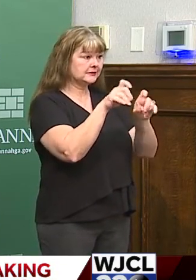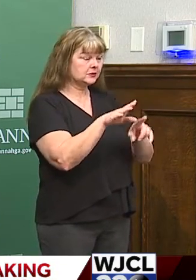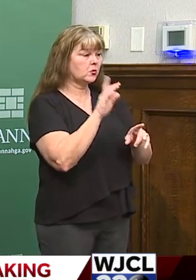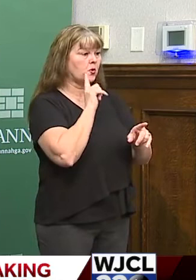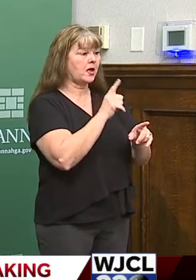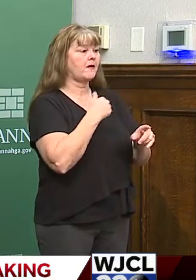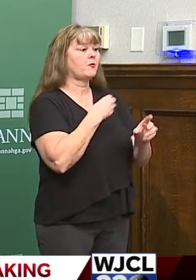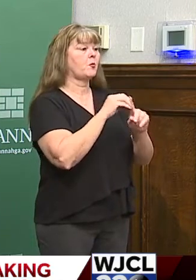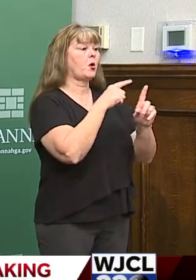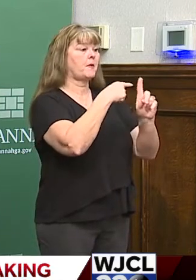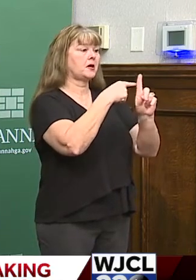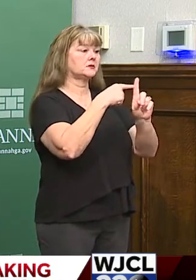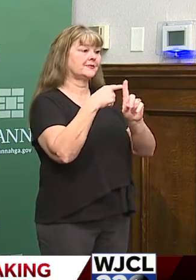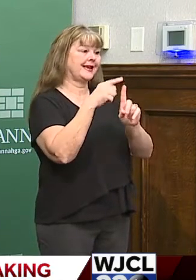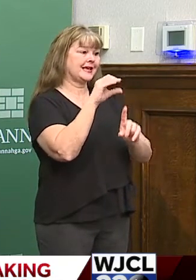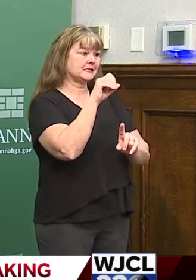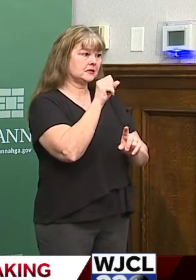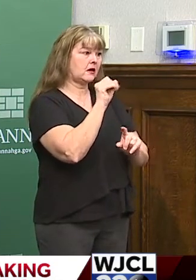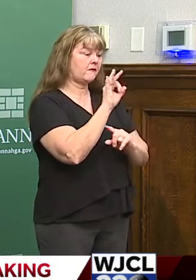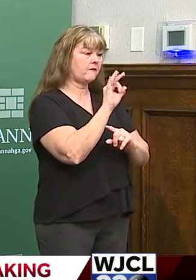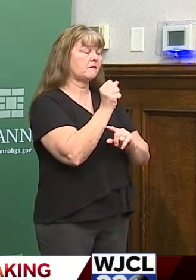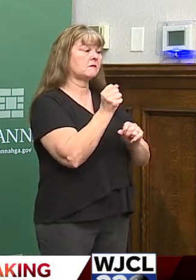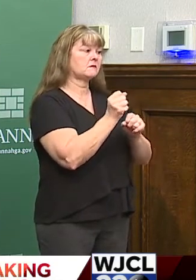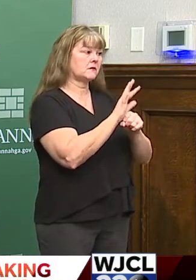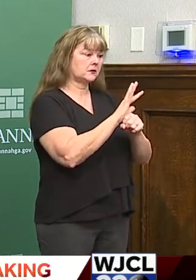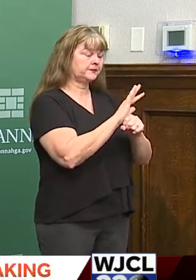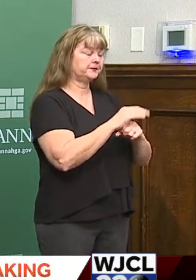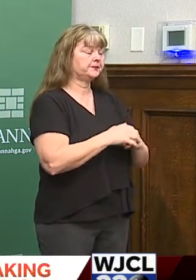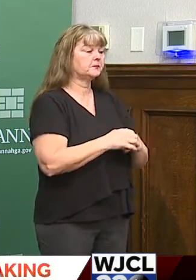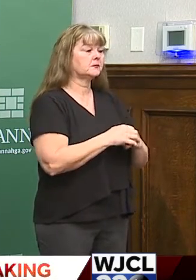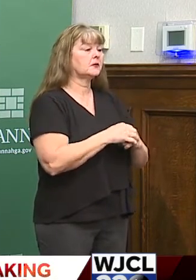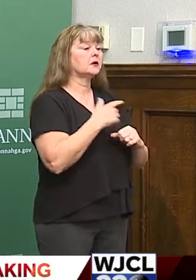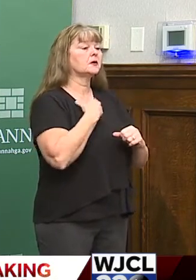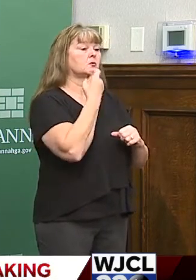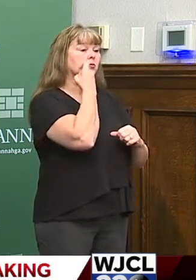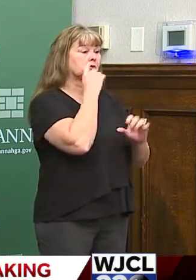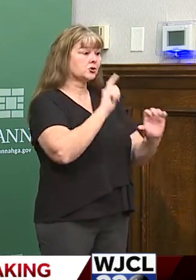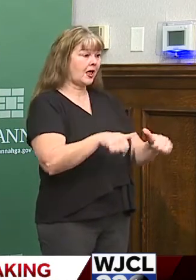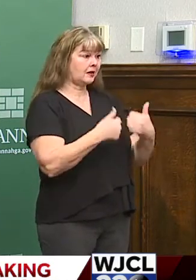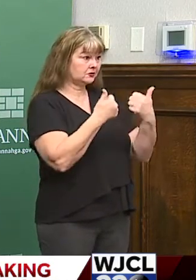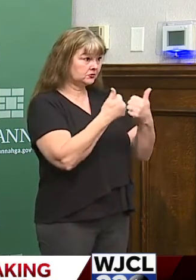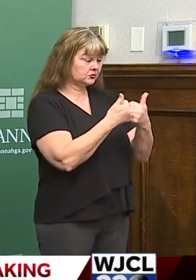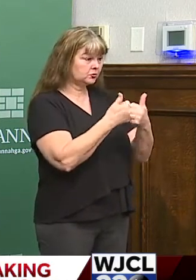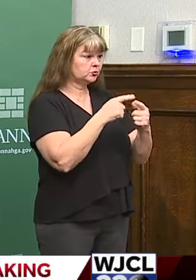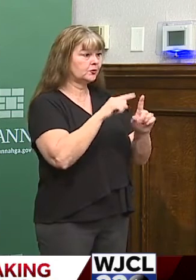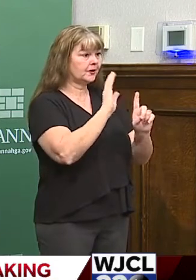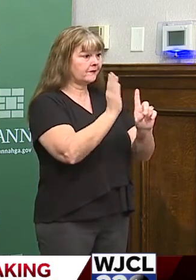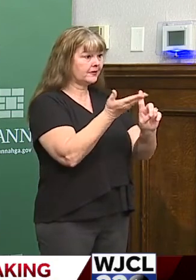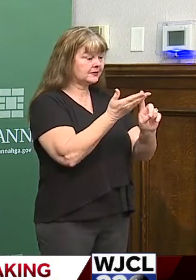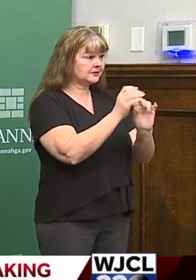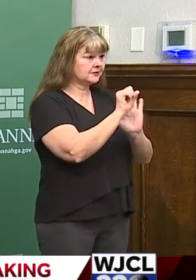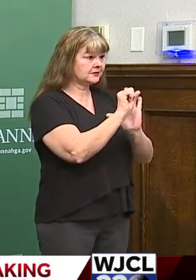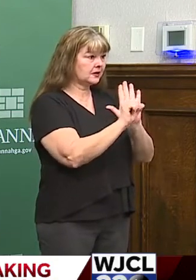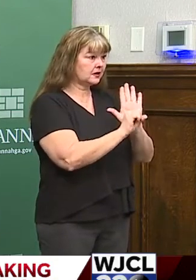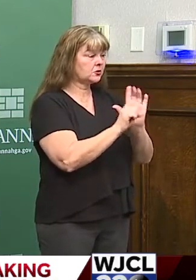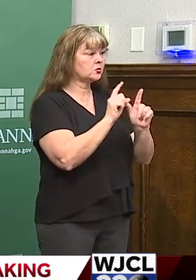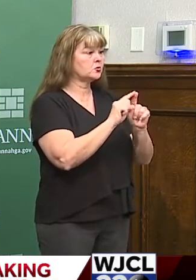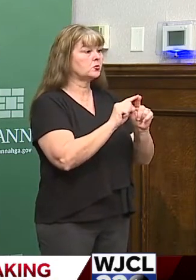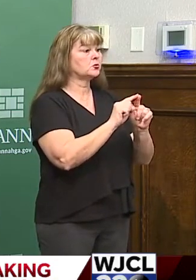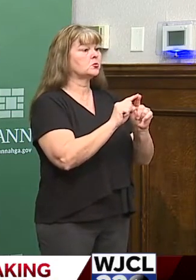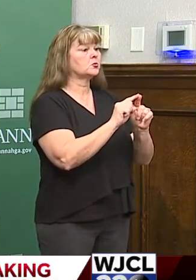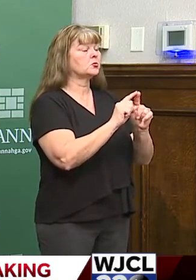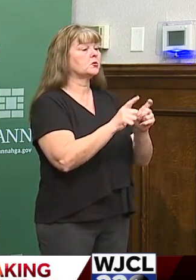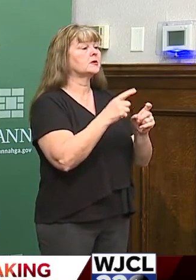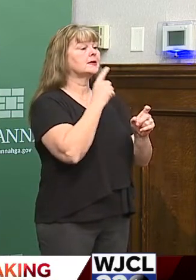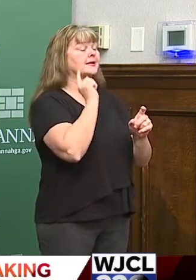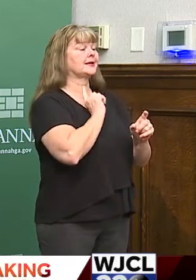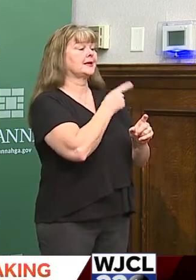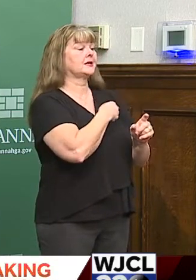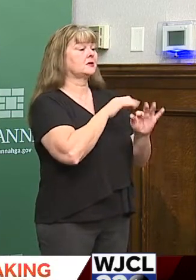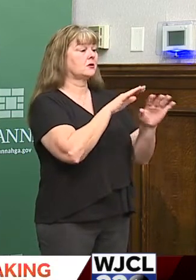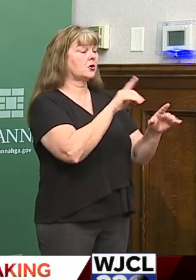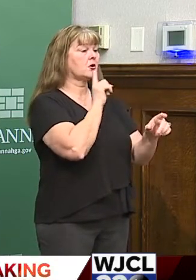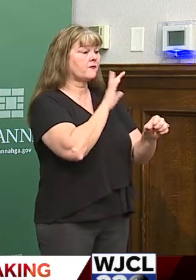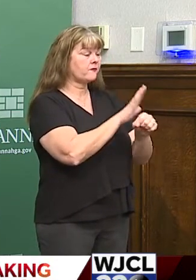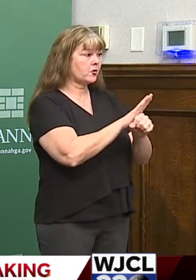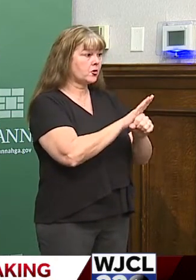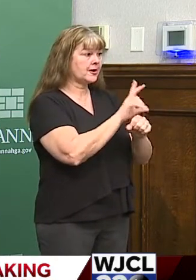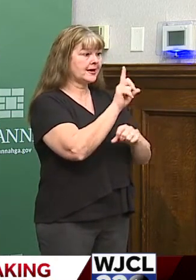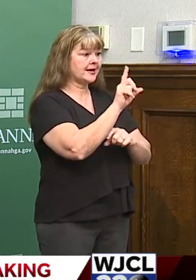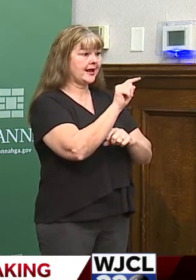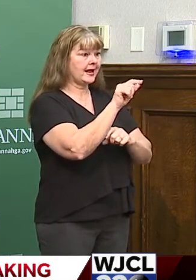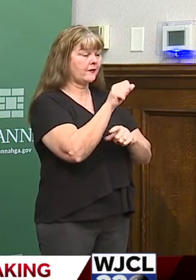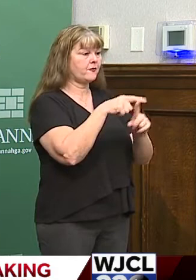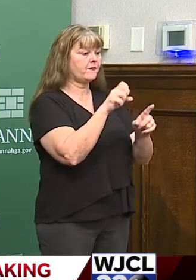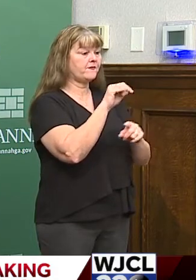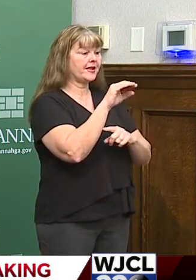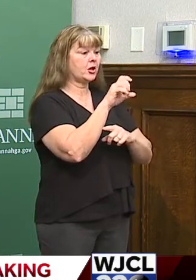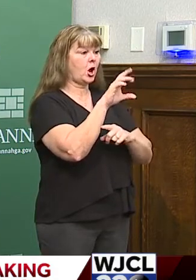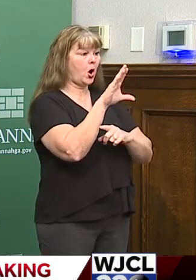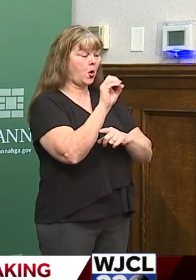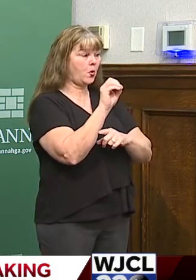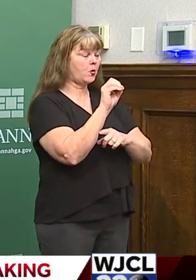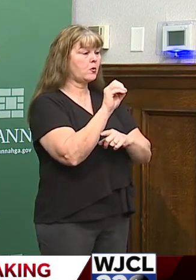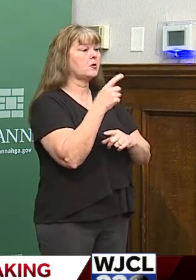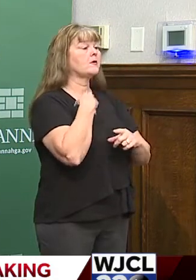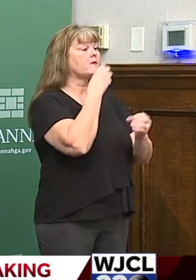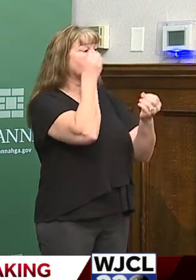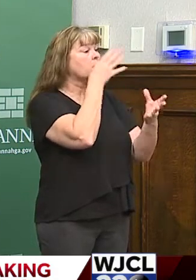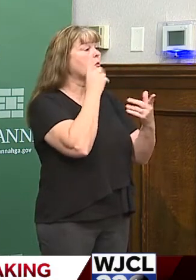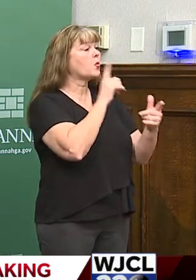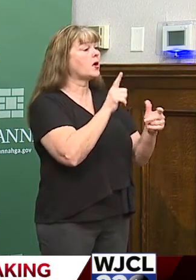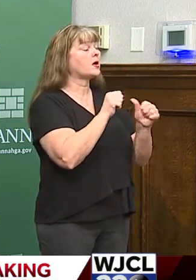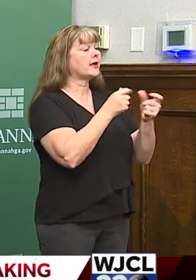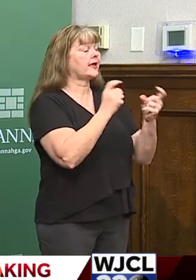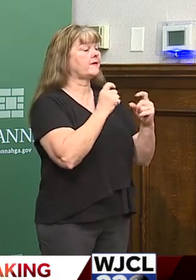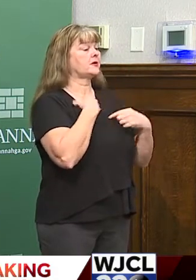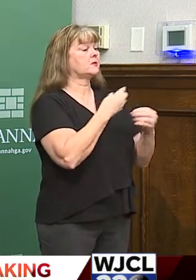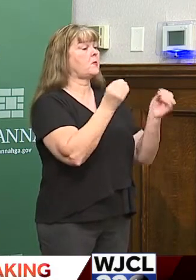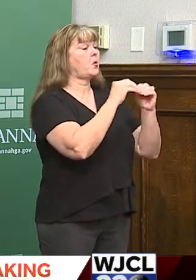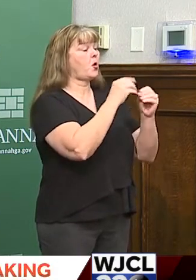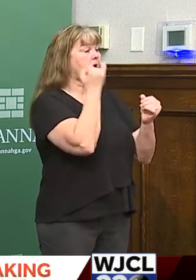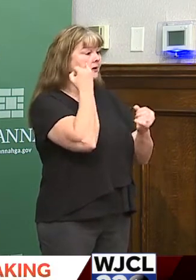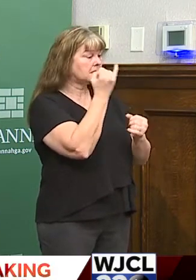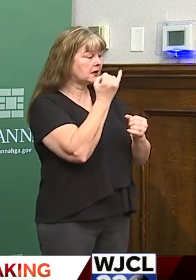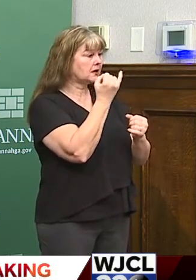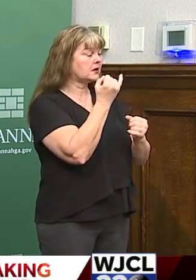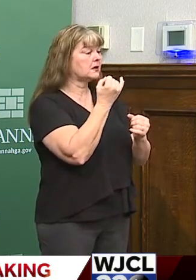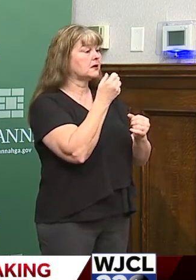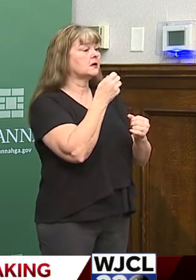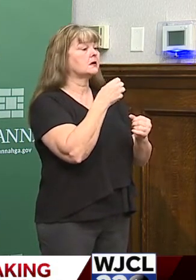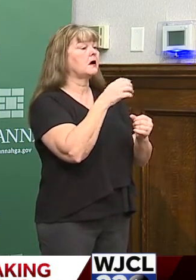WE ALSO UNDERSTAND FROM THE DATA THAT MORE TESTING BRINGS ON MORE POSITIVE CASES I ASKED TO CONFIRM THE DATA BY ZIP CODE.